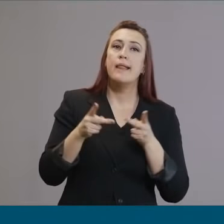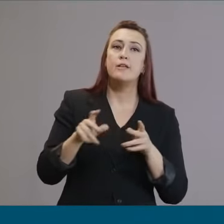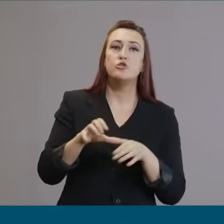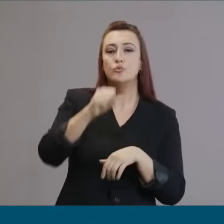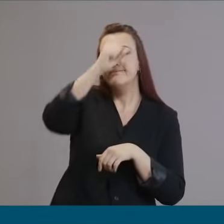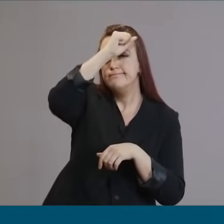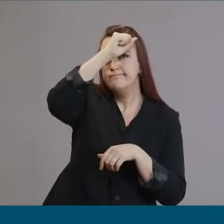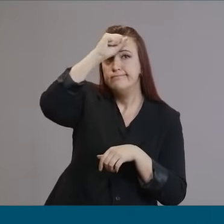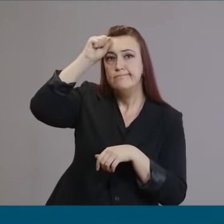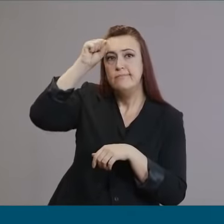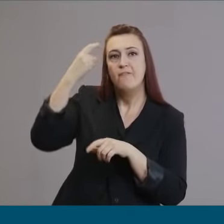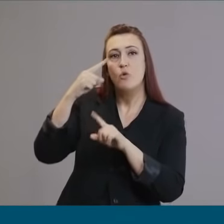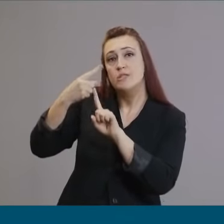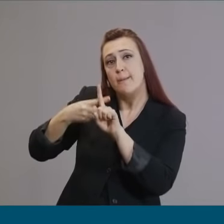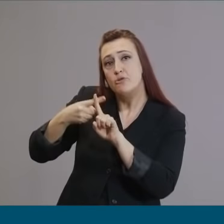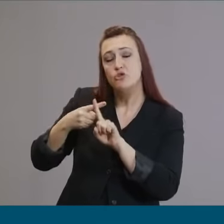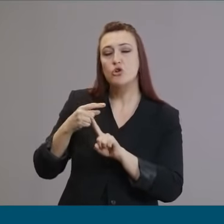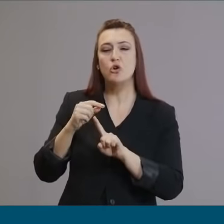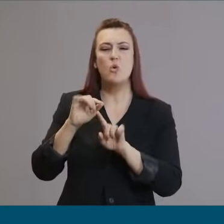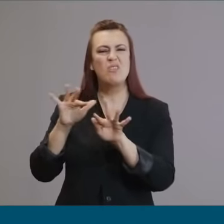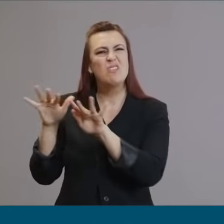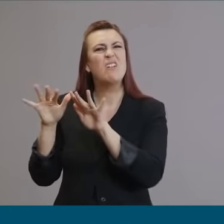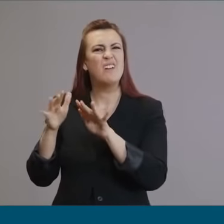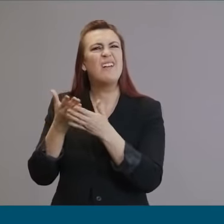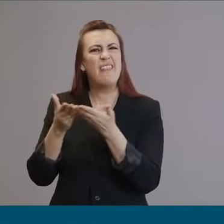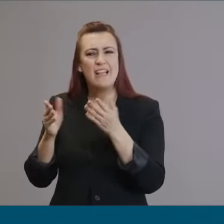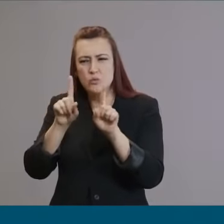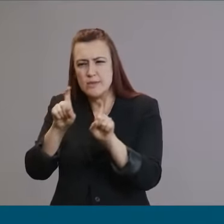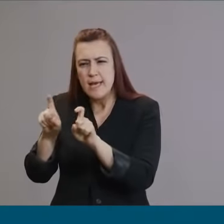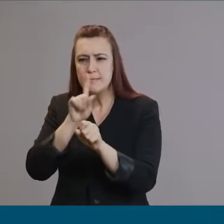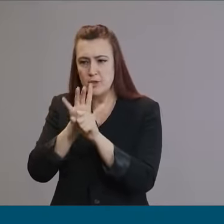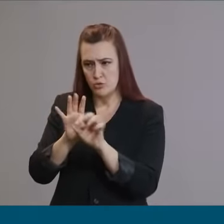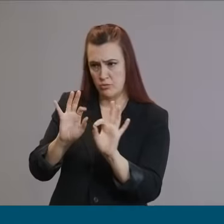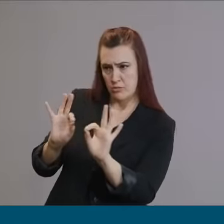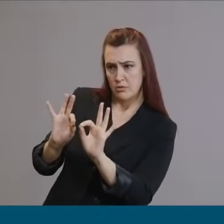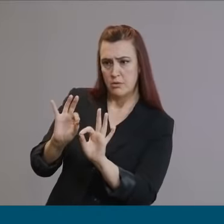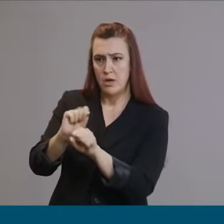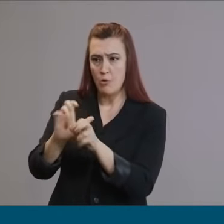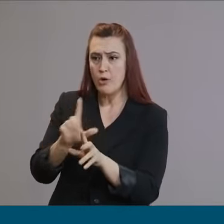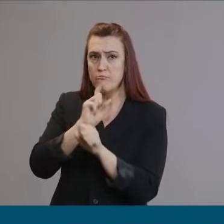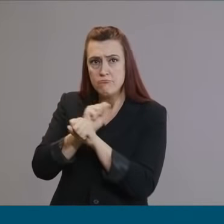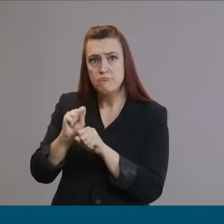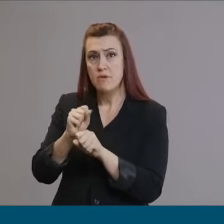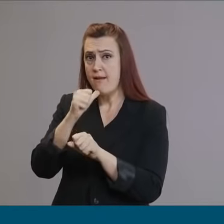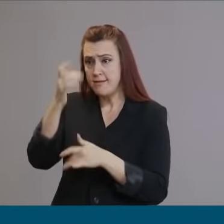IN AND OTHER THINGS TO PREVENT SPREAD OF THE DISEASE.